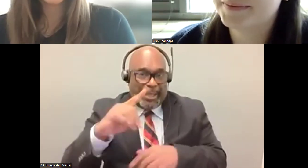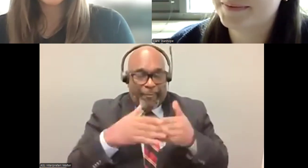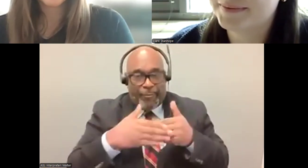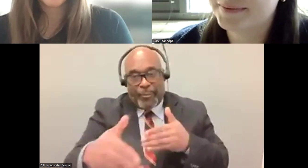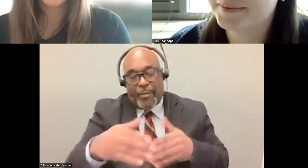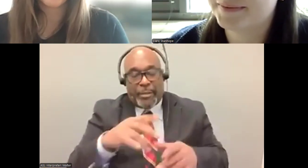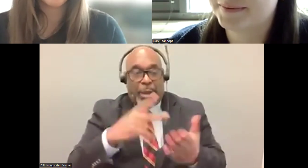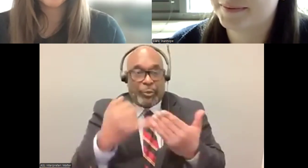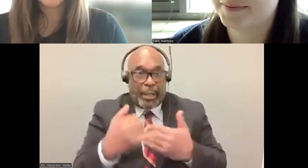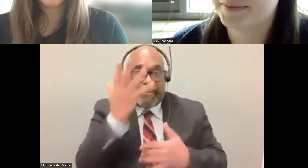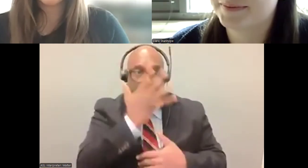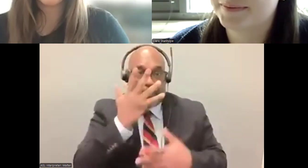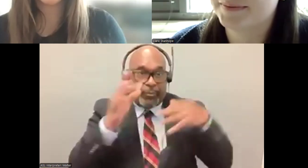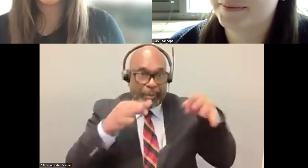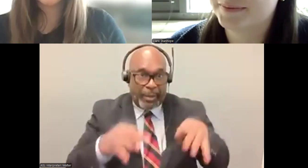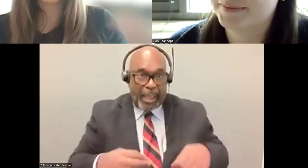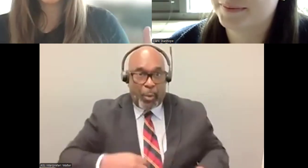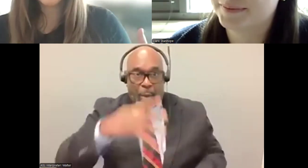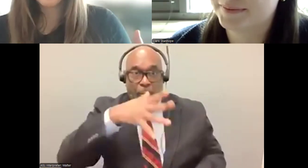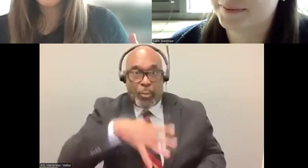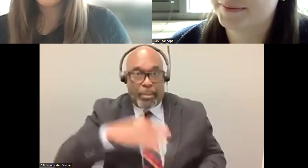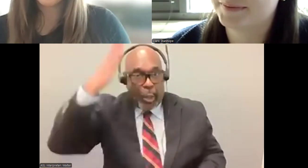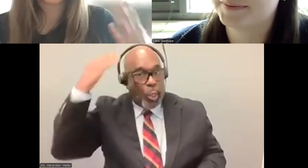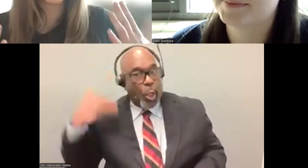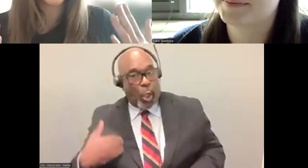13:16:38 visual description, I am a white woman with long brown hair, I have